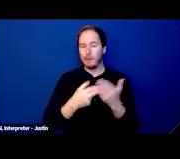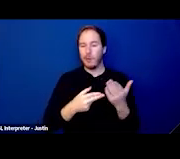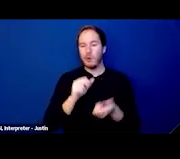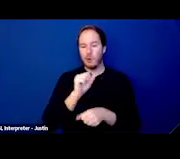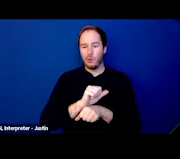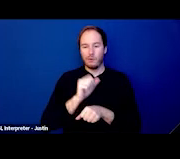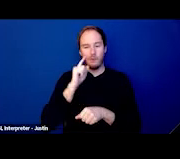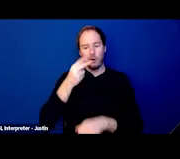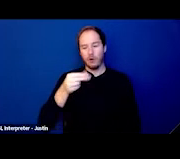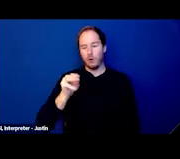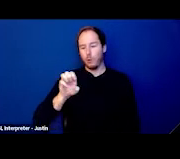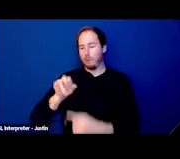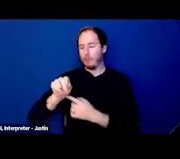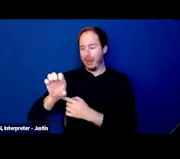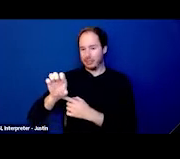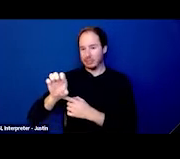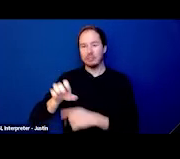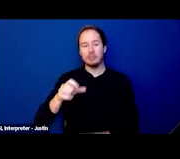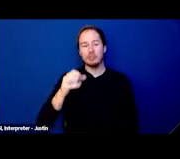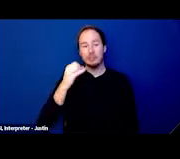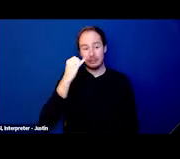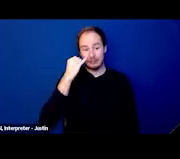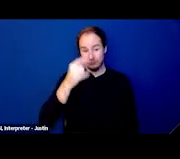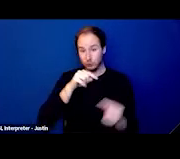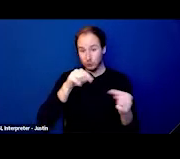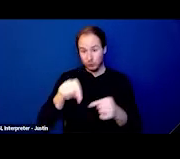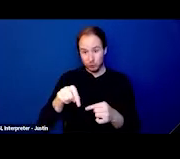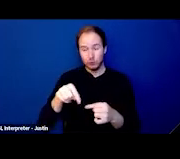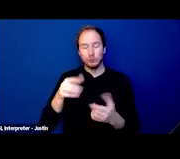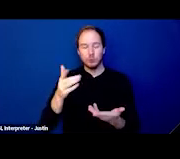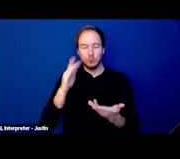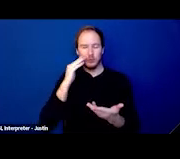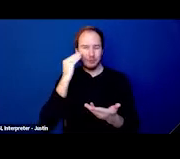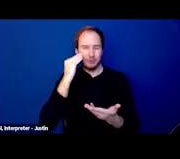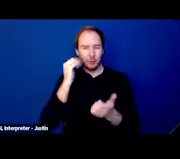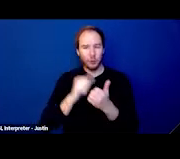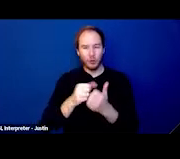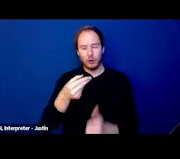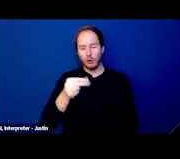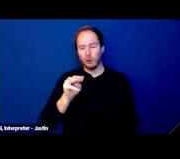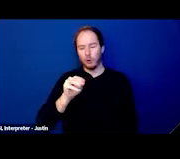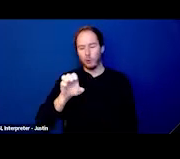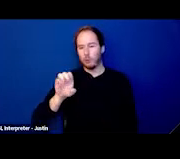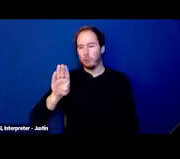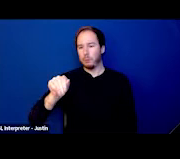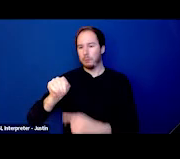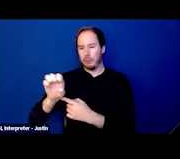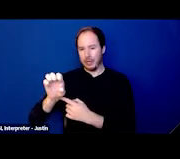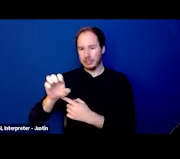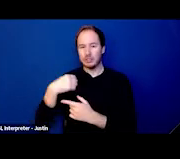and if you've been on any of the sessions so far, are a little bit hopefully familiar with us as we've been kind of monitoring them as we've gone along,